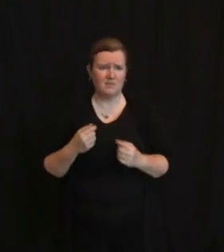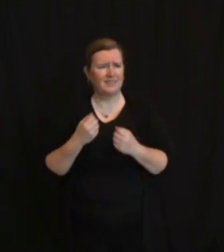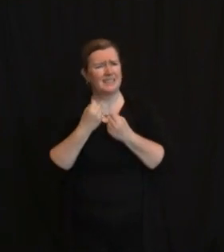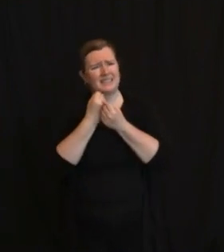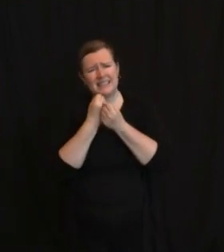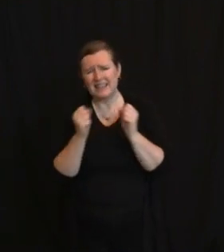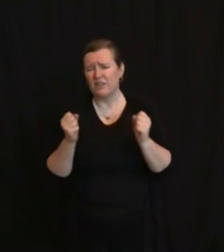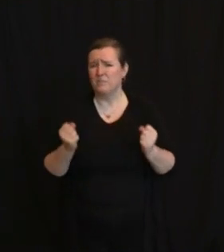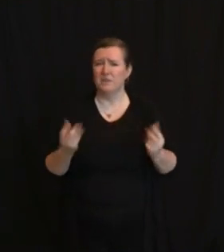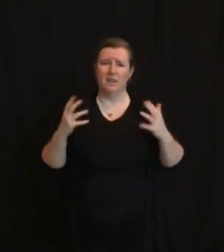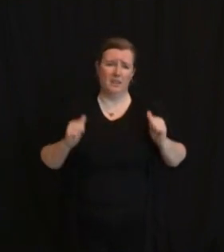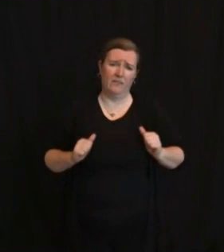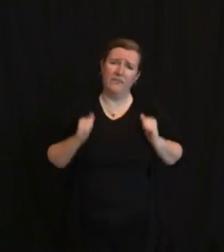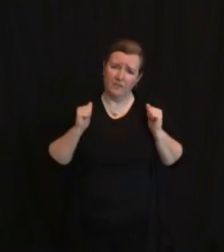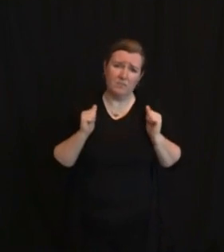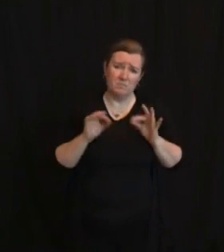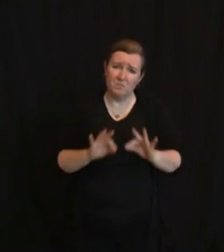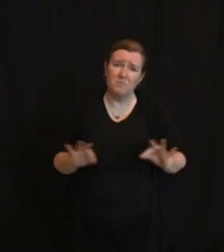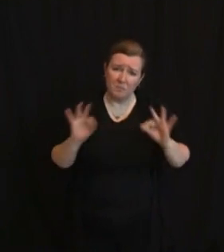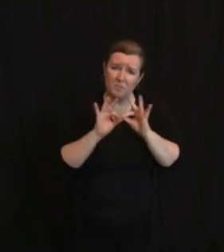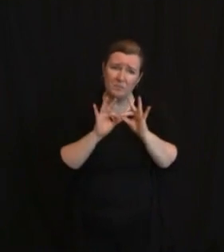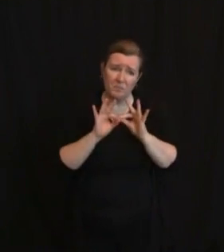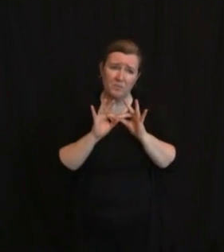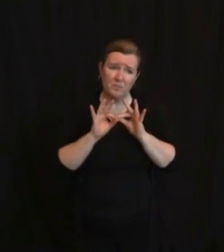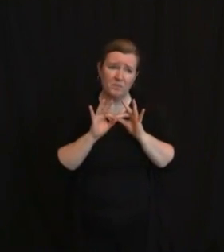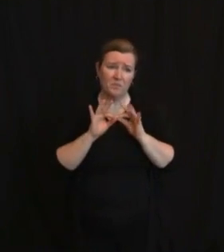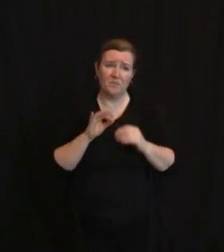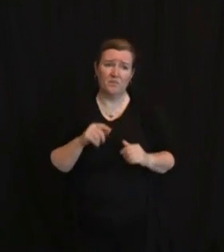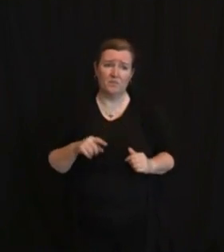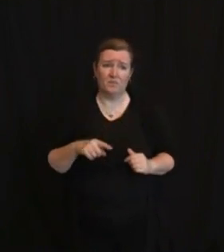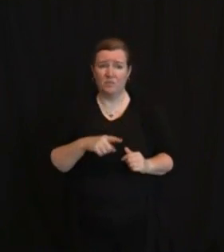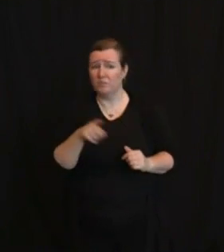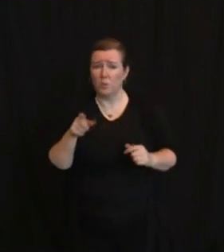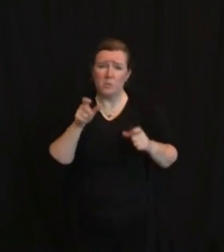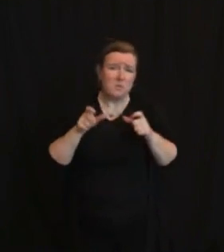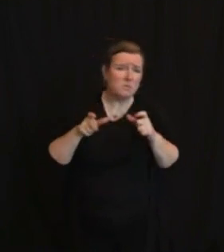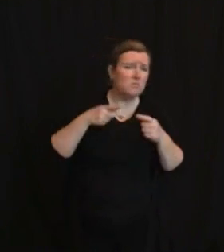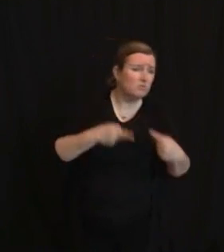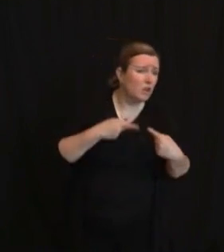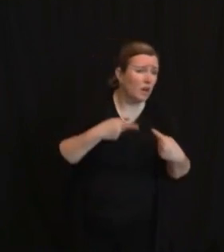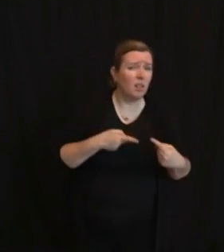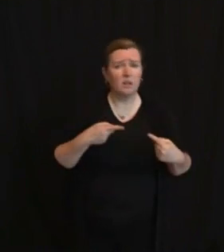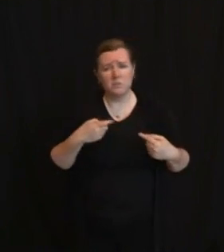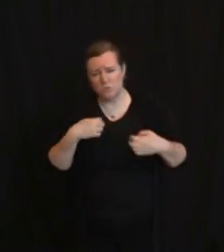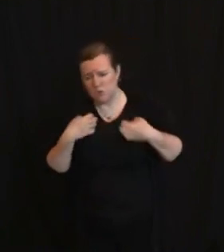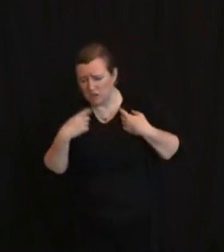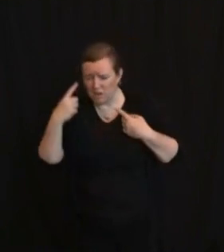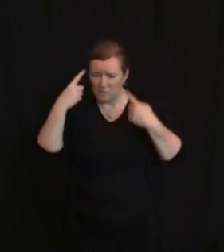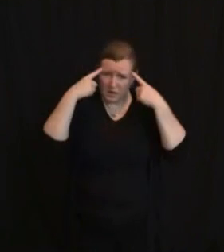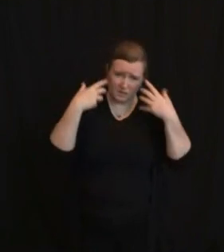AS DIFFICULT AS THE SITUATION IS, YOU ARE SAVING FAR MORE LIVES THAN WE HAVE LOST.